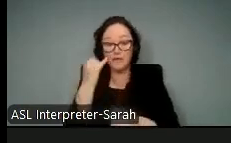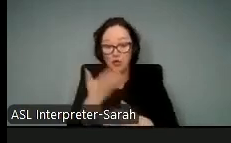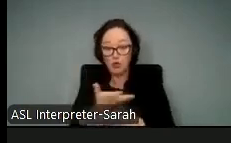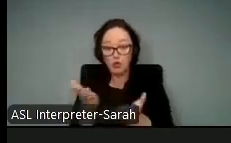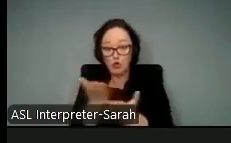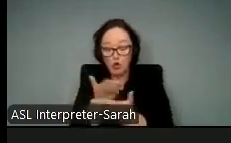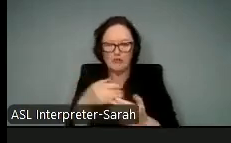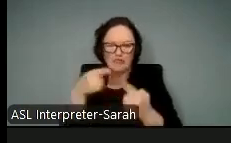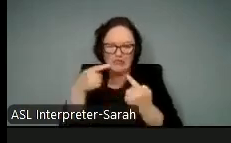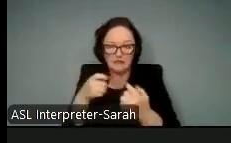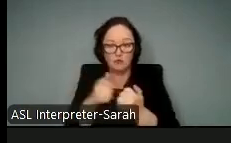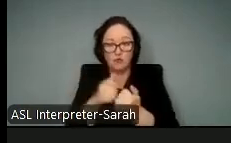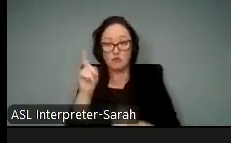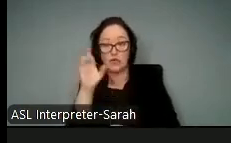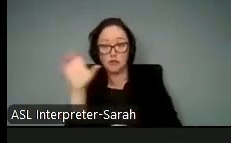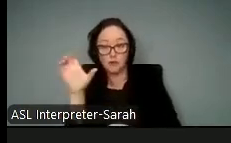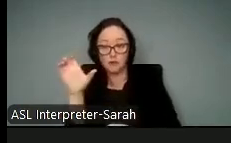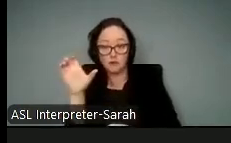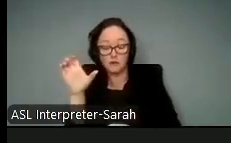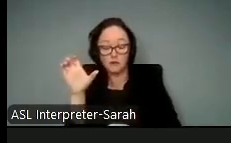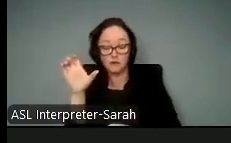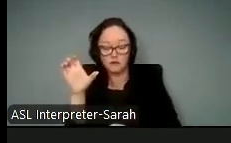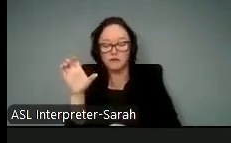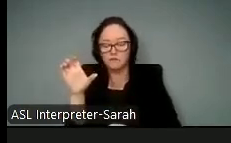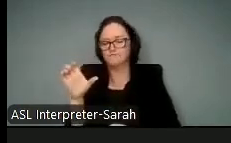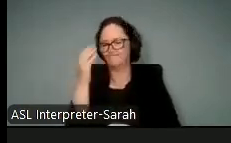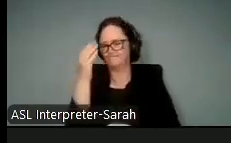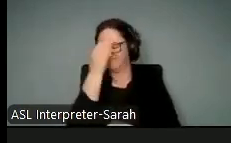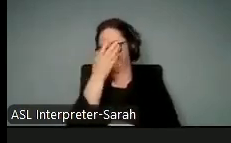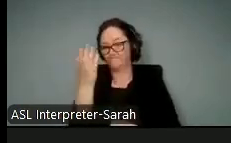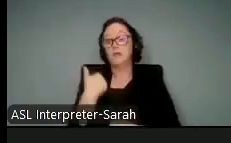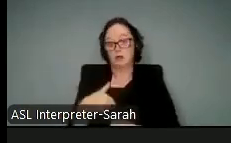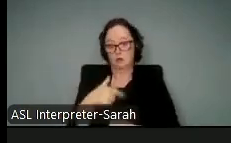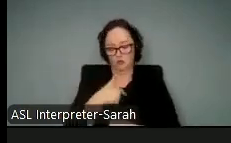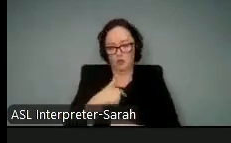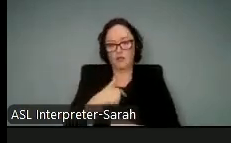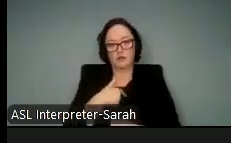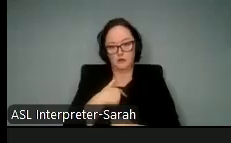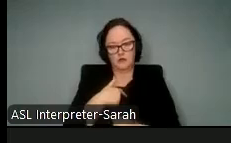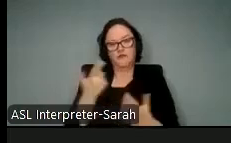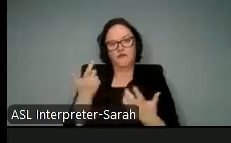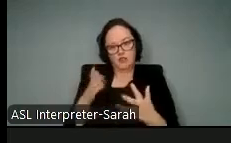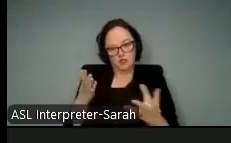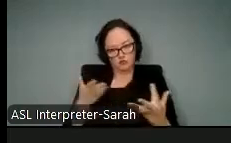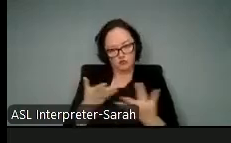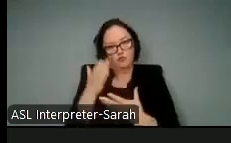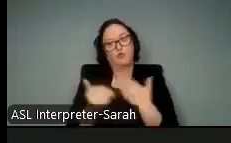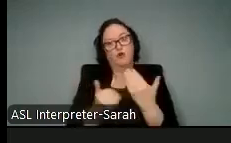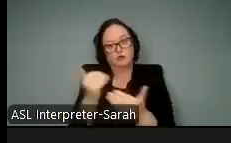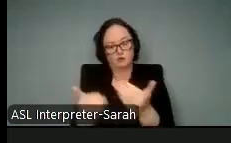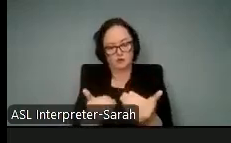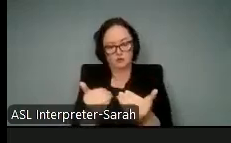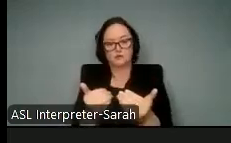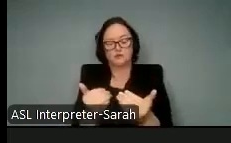is that we went through the process of bringing out a new proposal